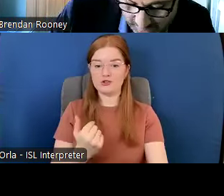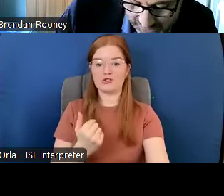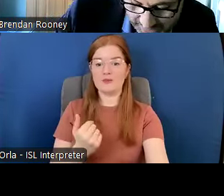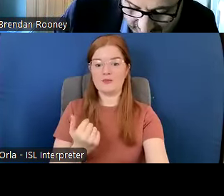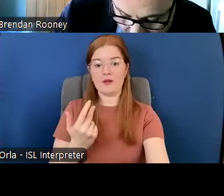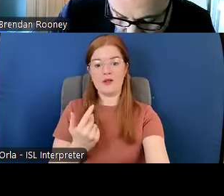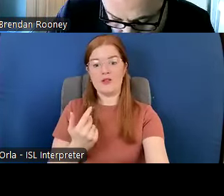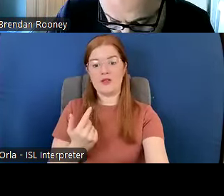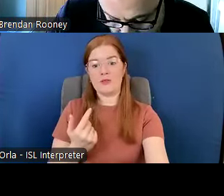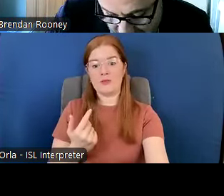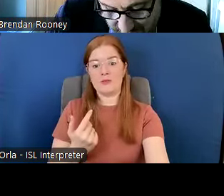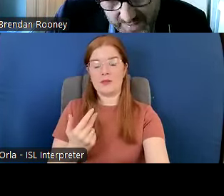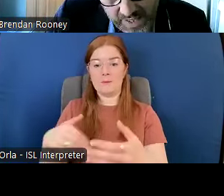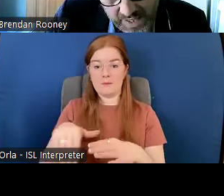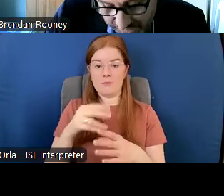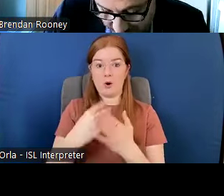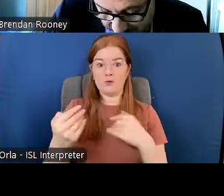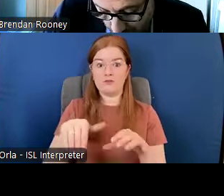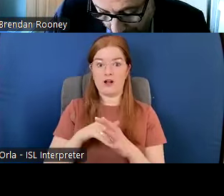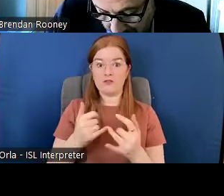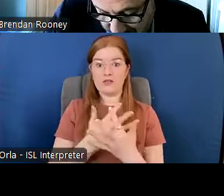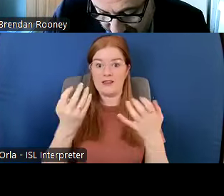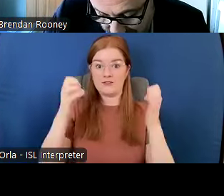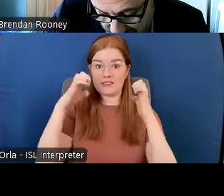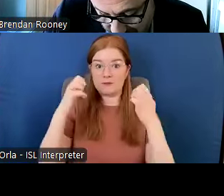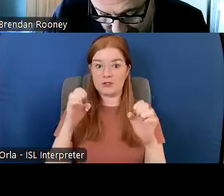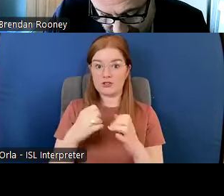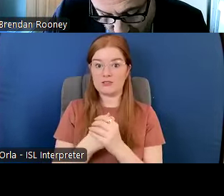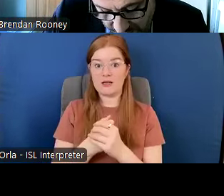contributed to several group exhibitions after that. But to date, that is the only